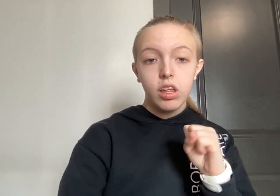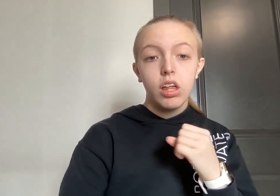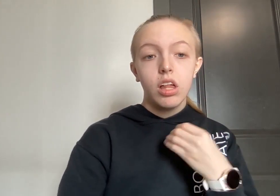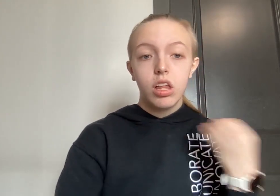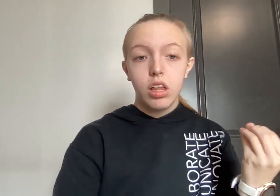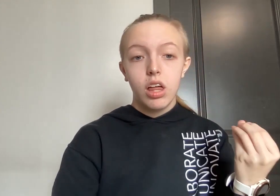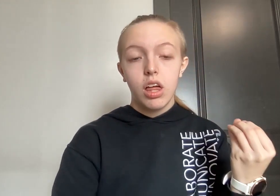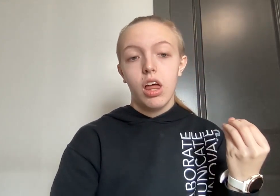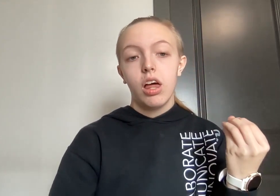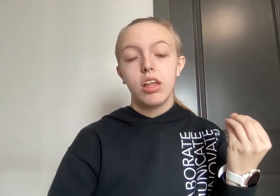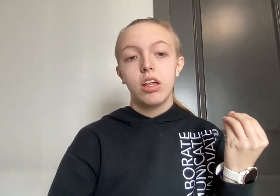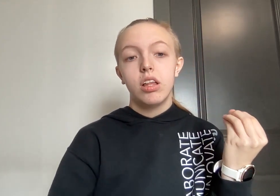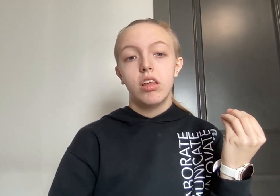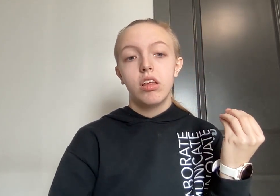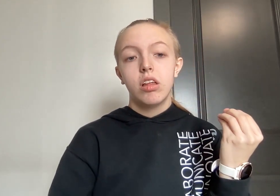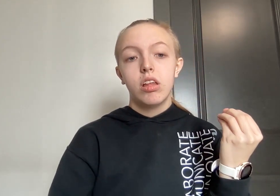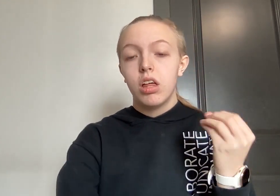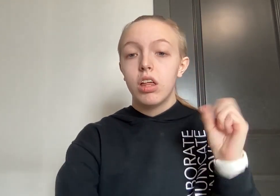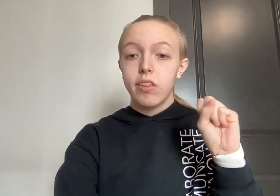and